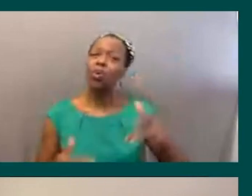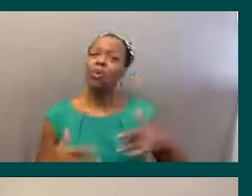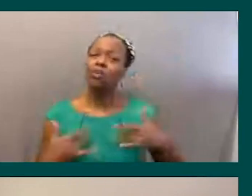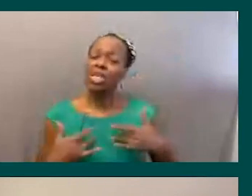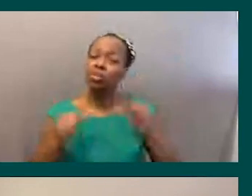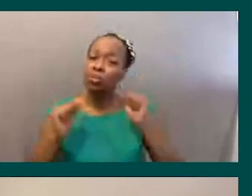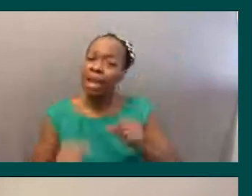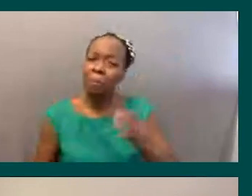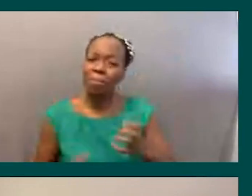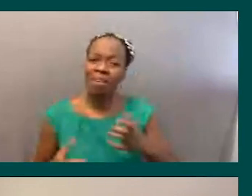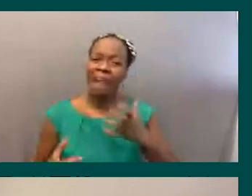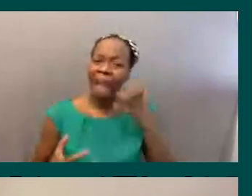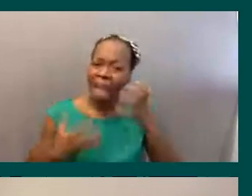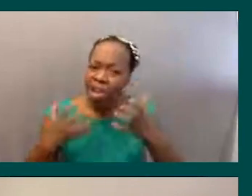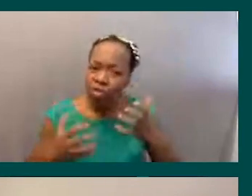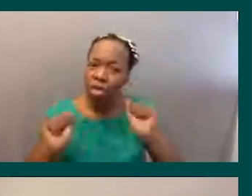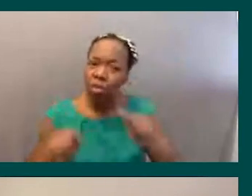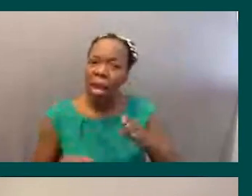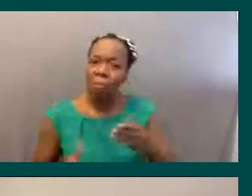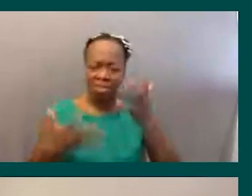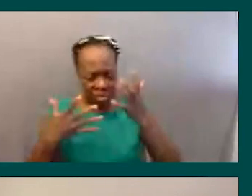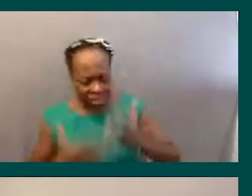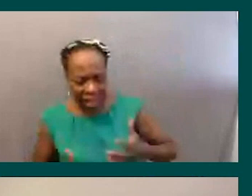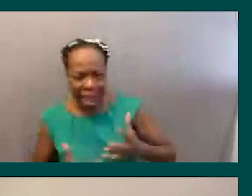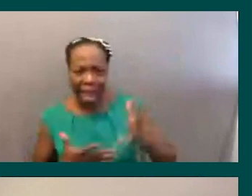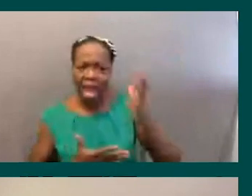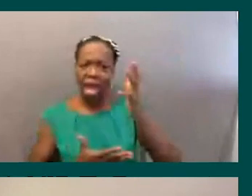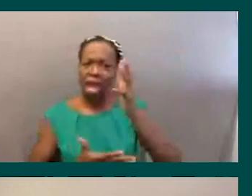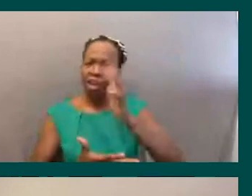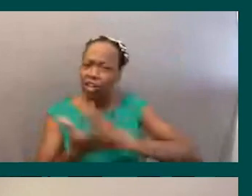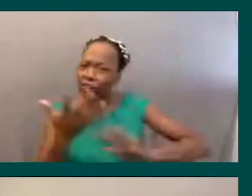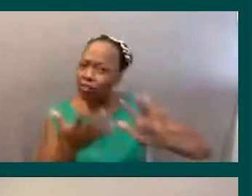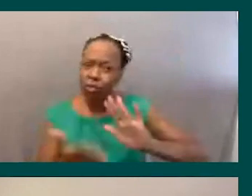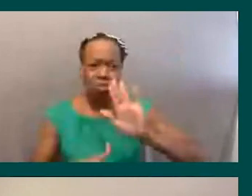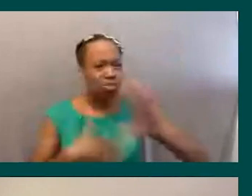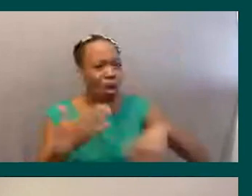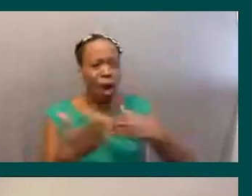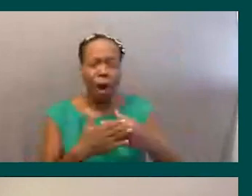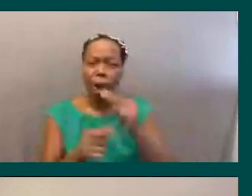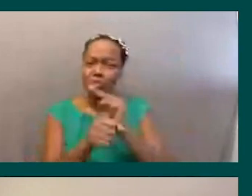you can be confused, have all of those feelings, they're all natural and they're all expected.